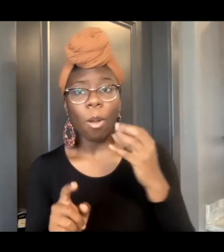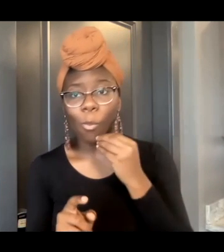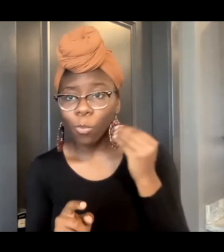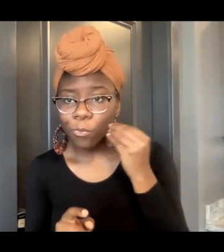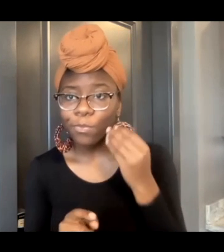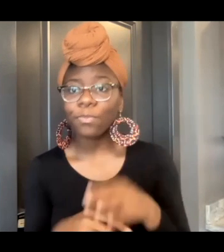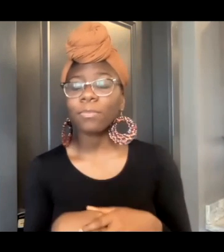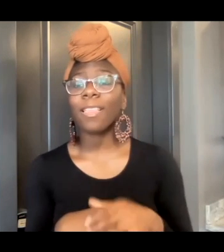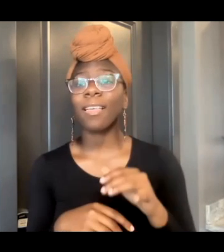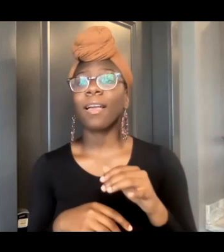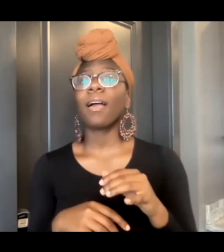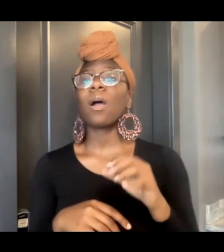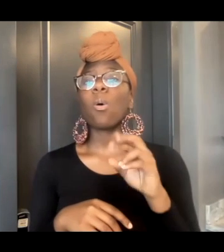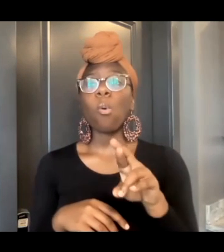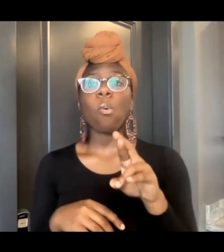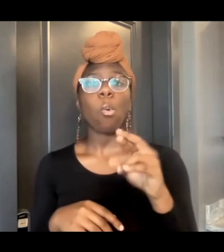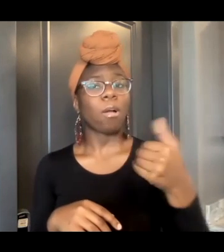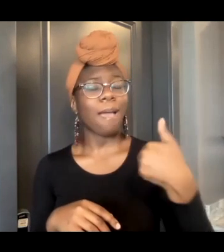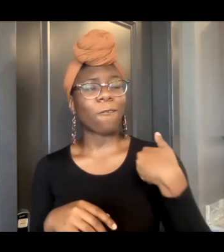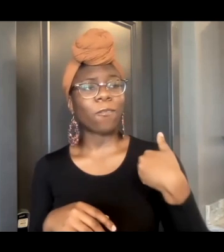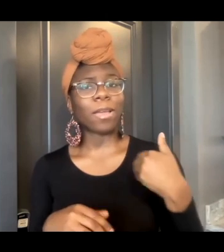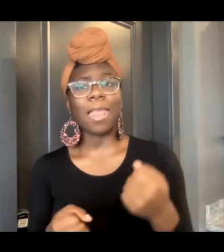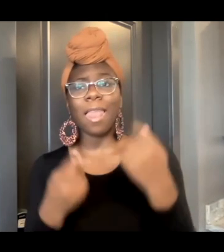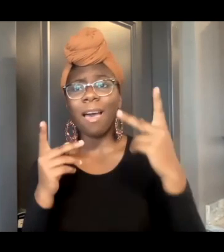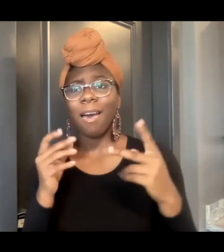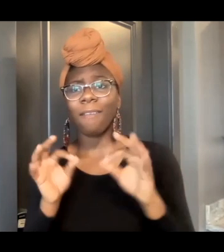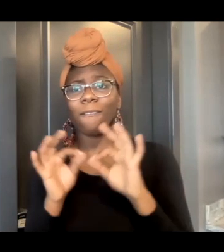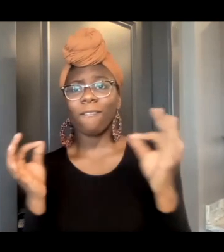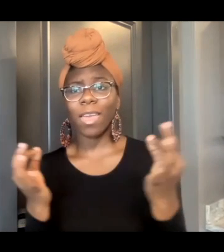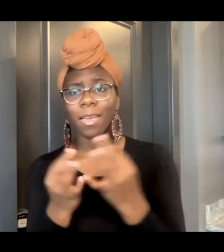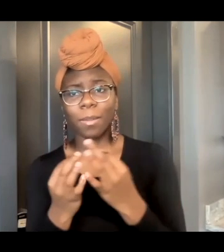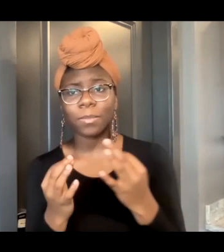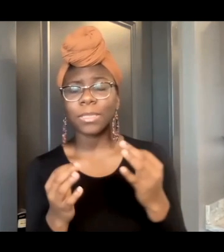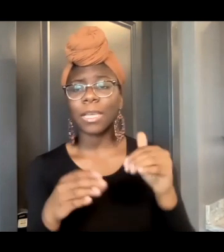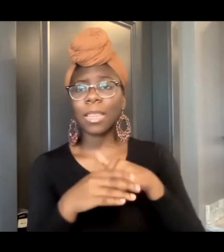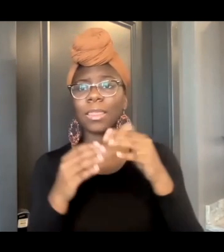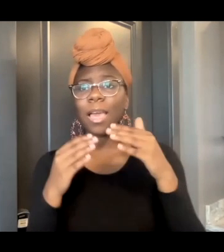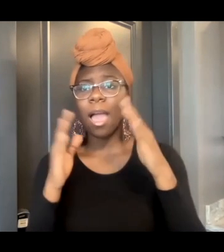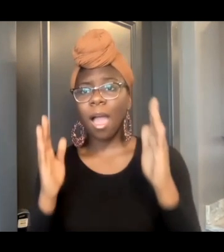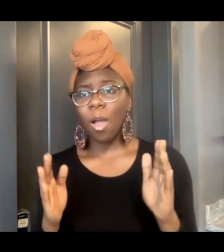Some couldn’t work from home, or maybe they had a lot of family members, and the list went on.